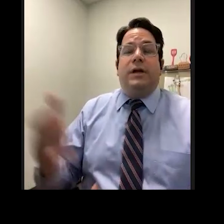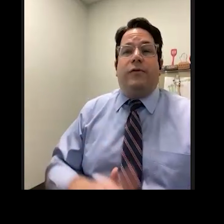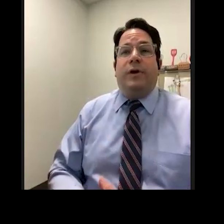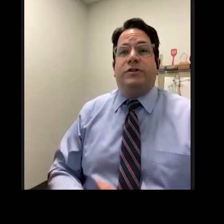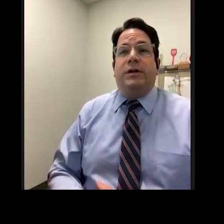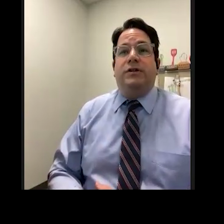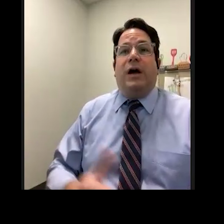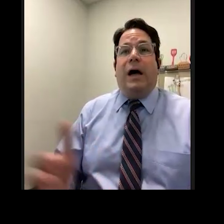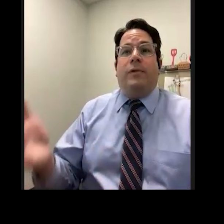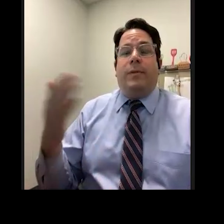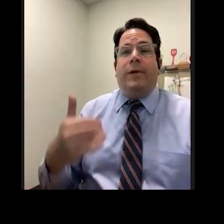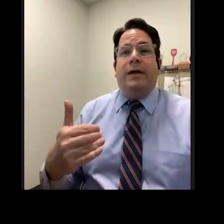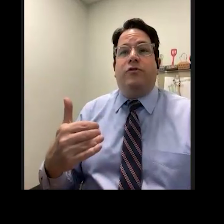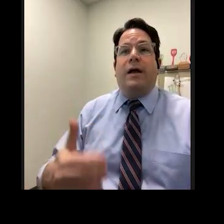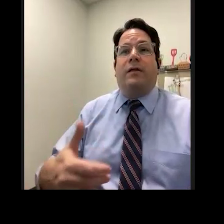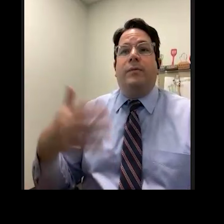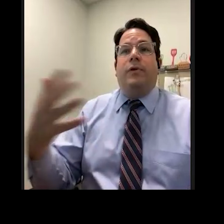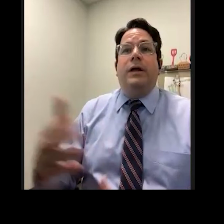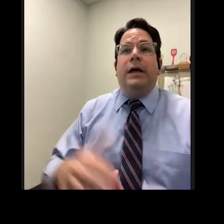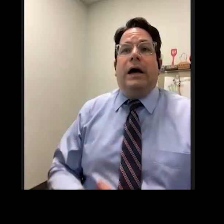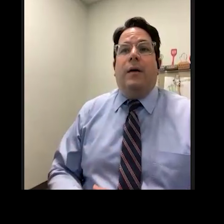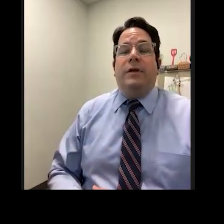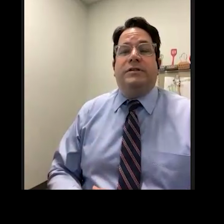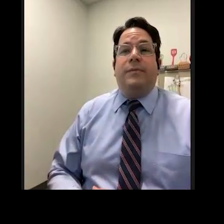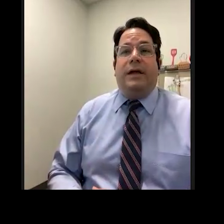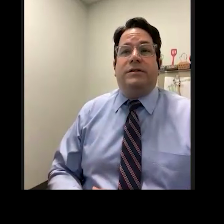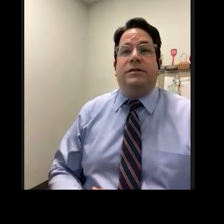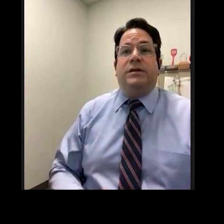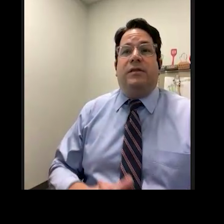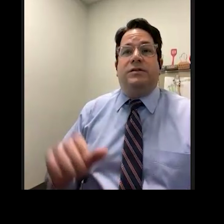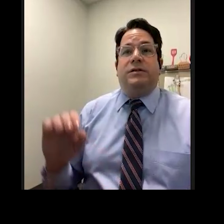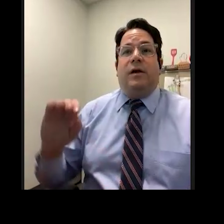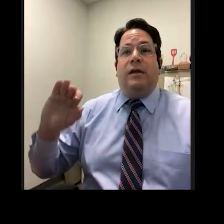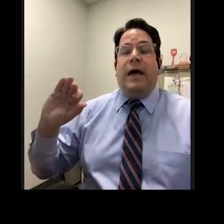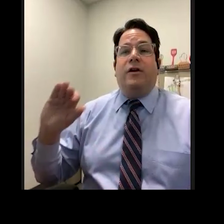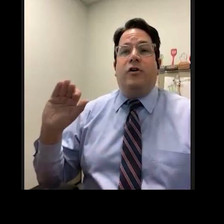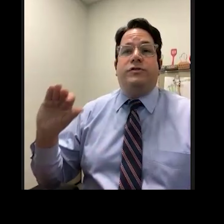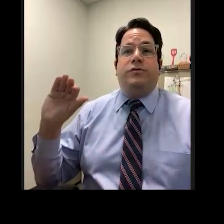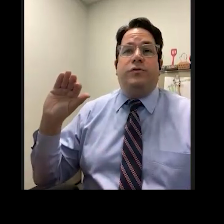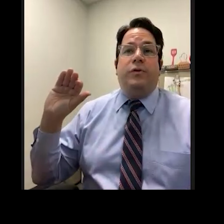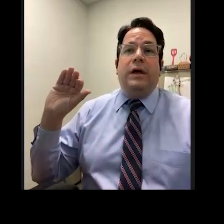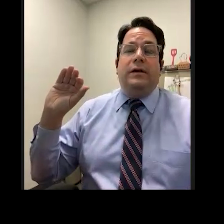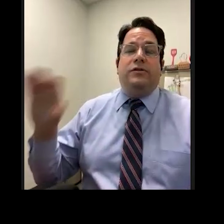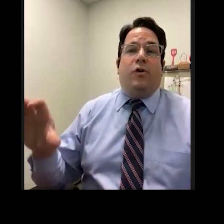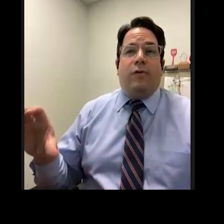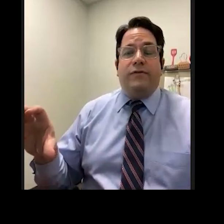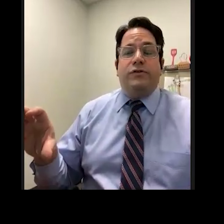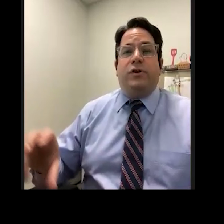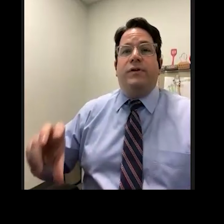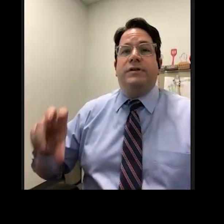using information to get a job to be paid directly. But in some cases, this data goes to the Internal Revenue